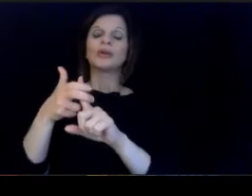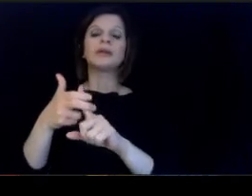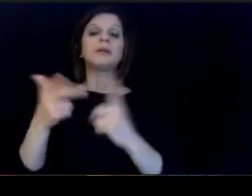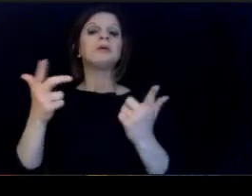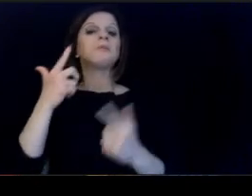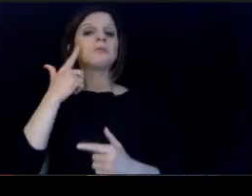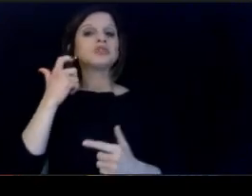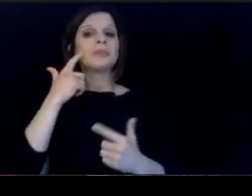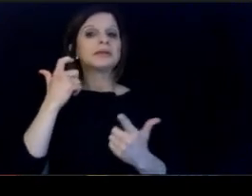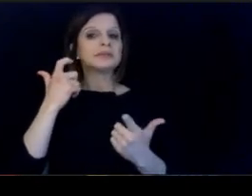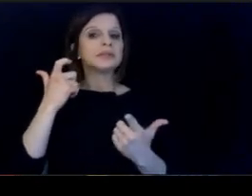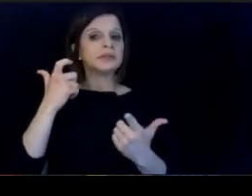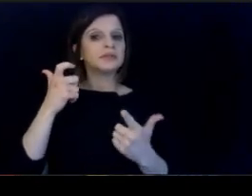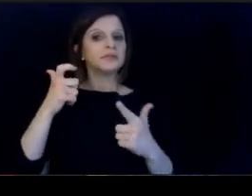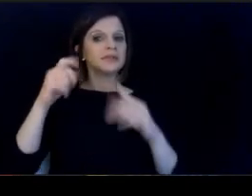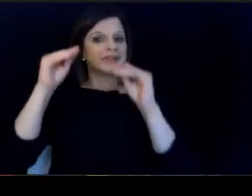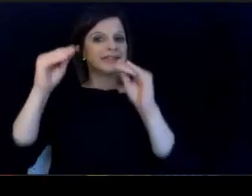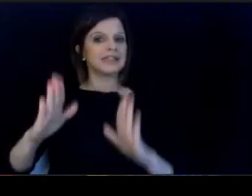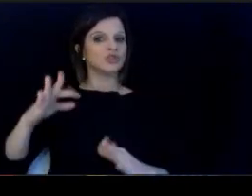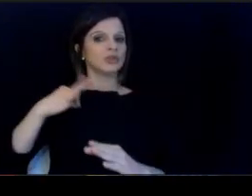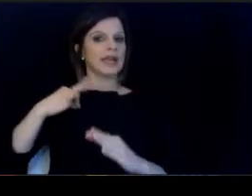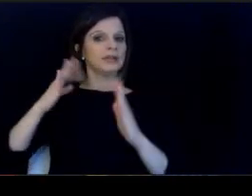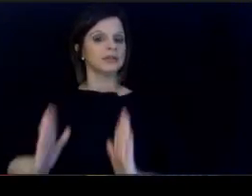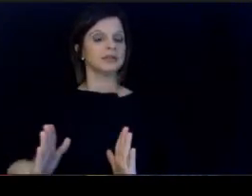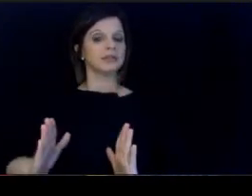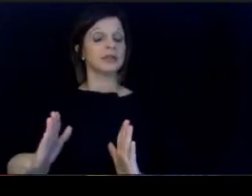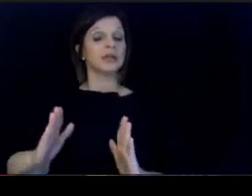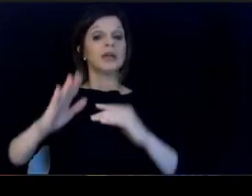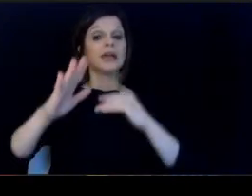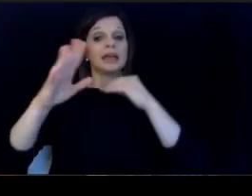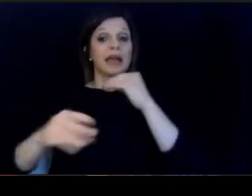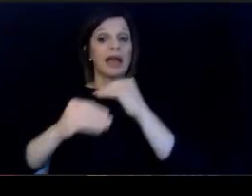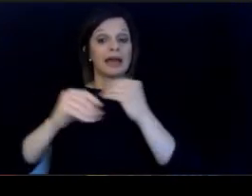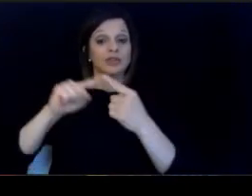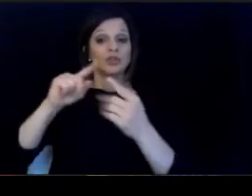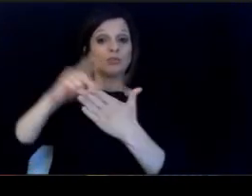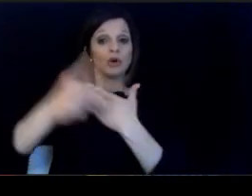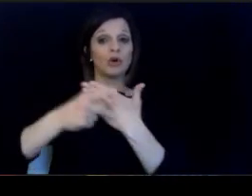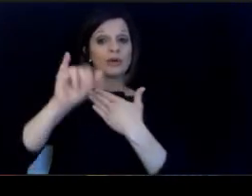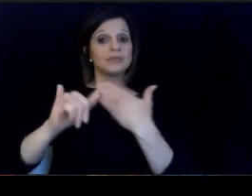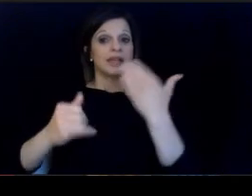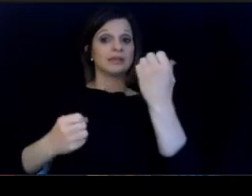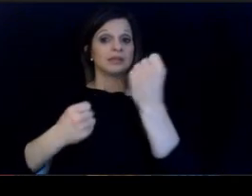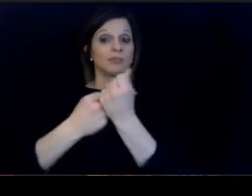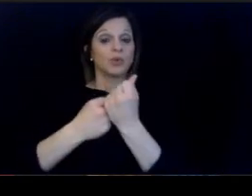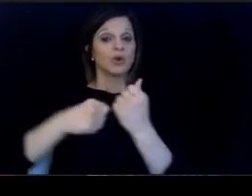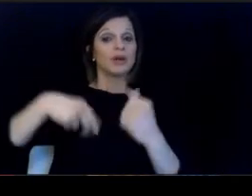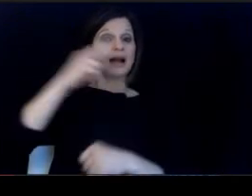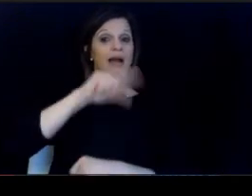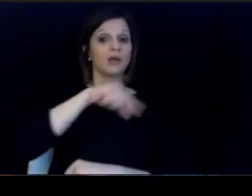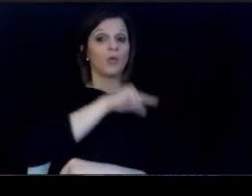candidates, as well as expand programs. that support high quality alternative pathways.